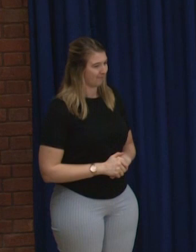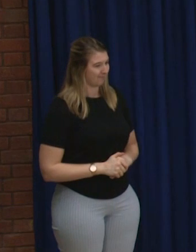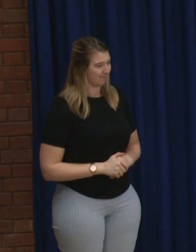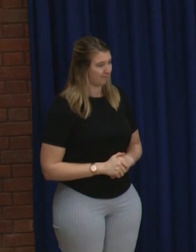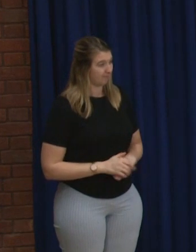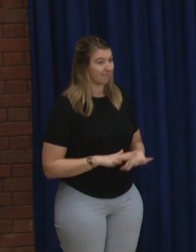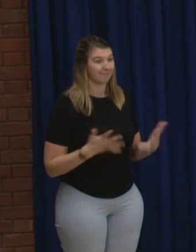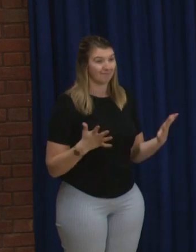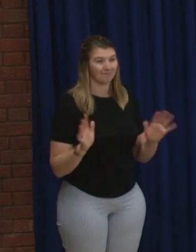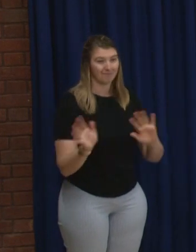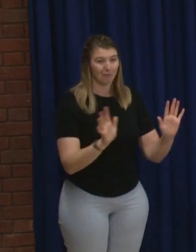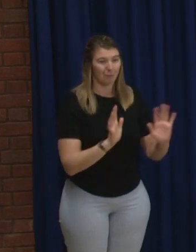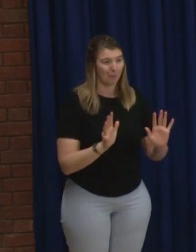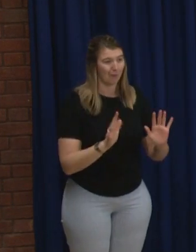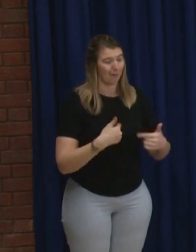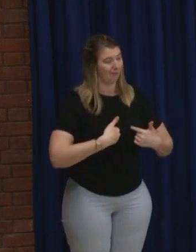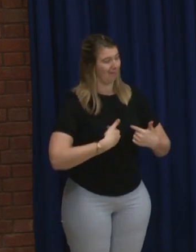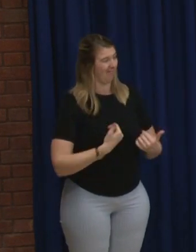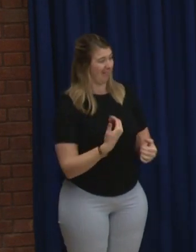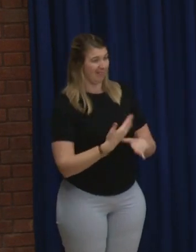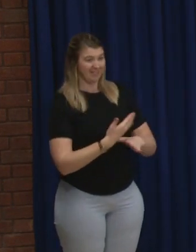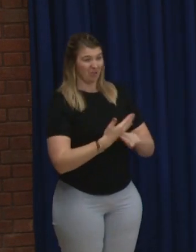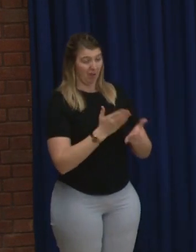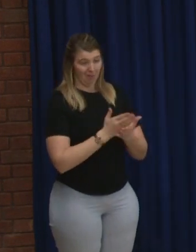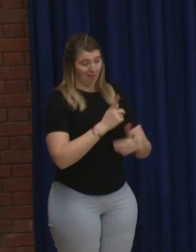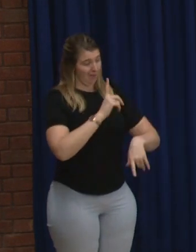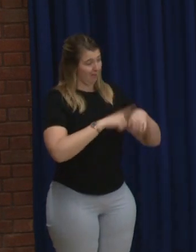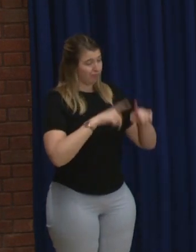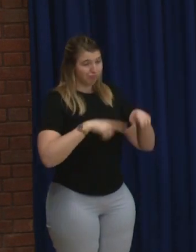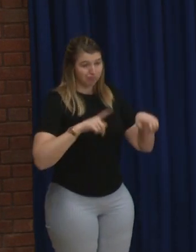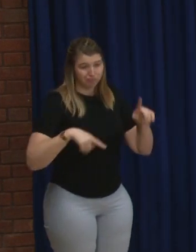So hello, I do various different things in my job but I guess the main bit that I'm mostly